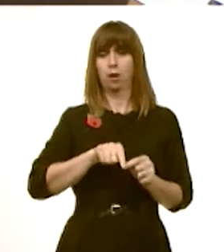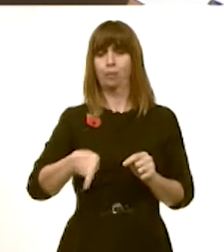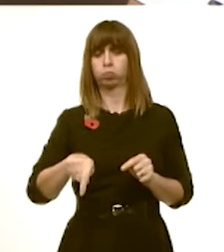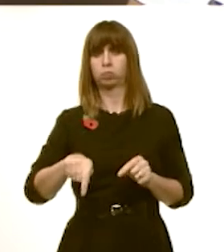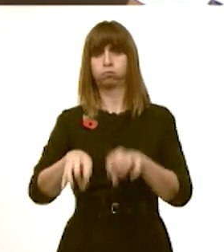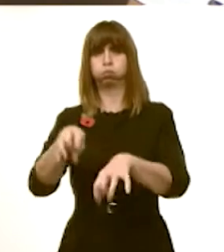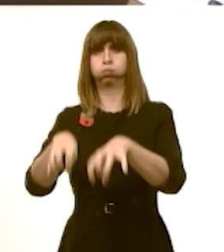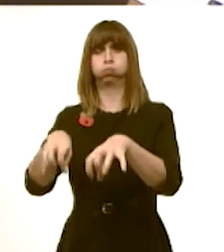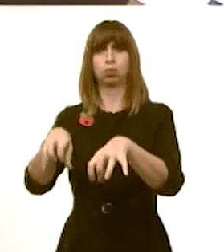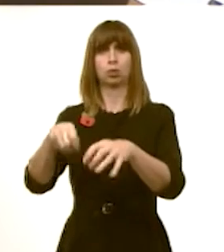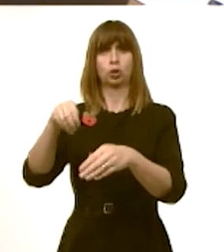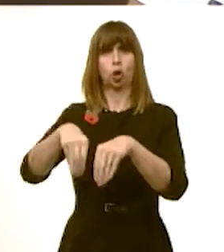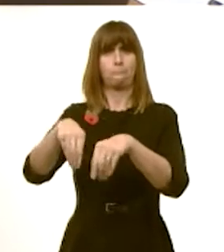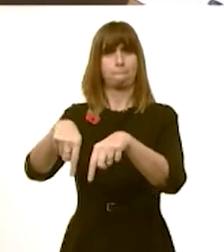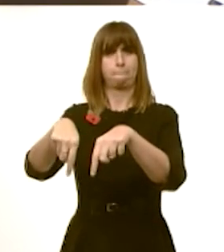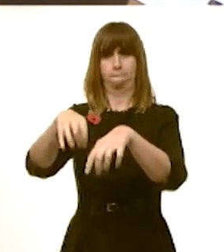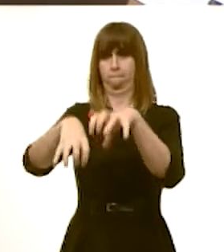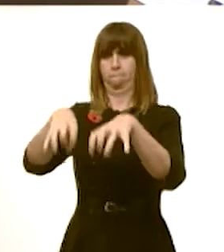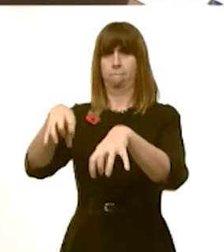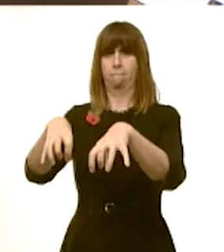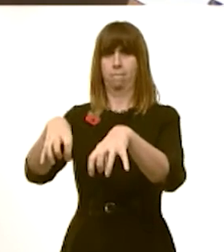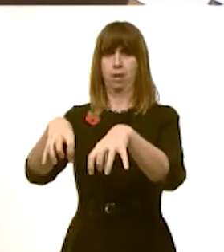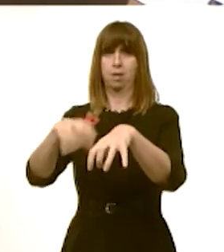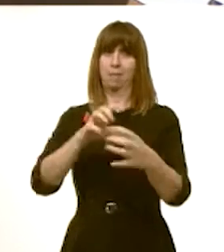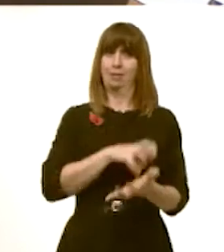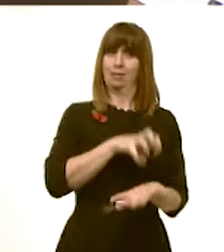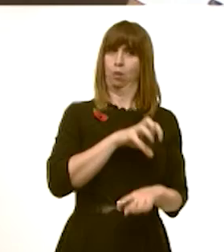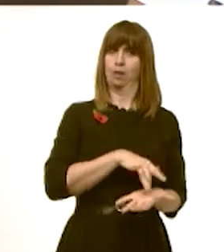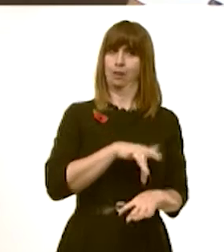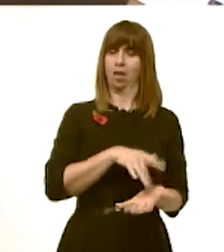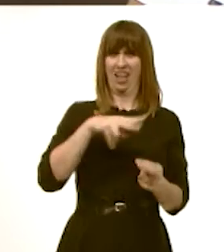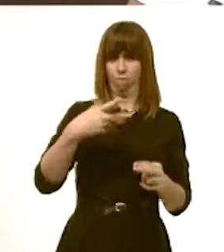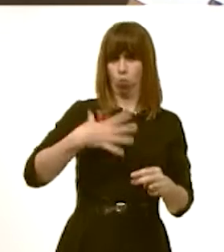any town centre around which that retail centre might be based, and that is something that